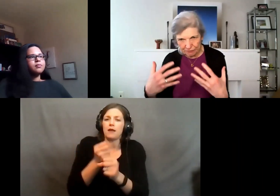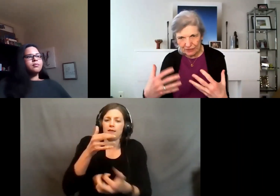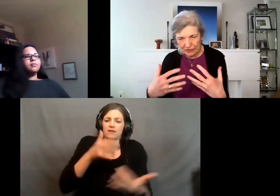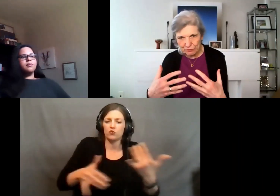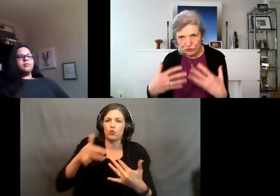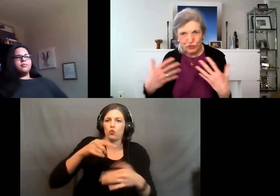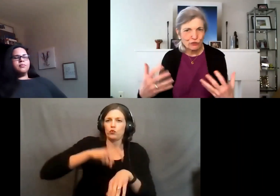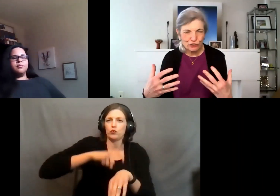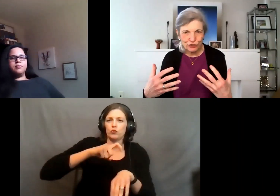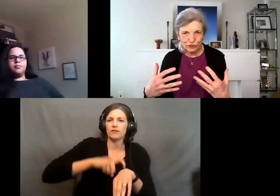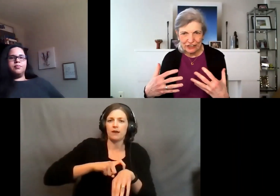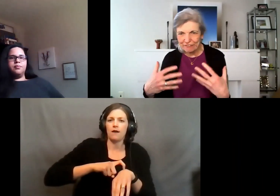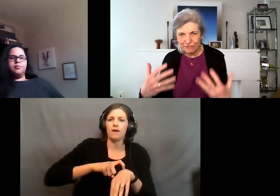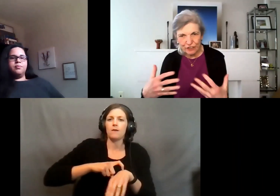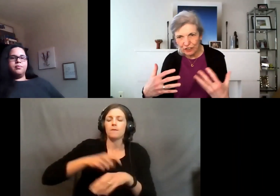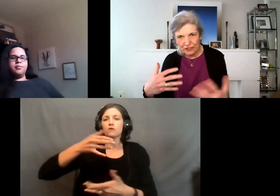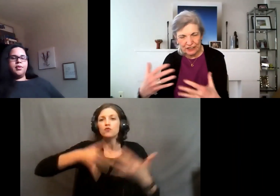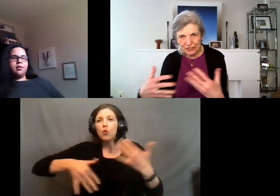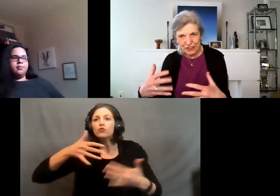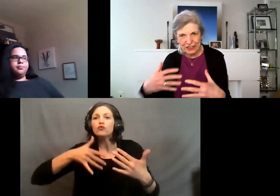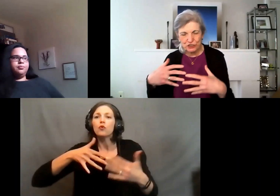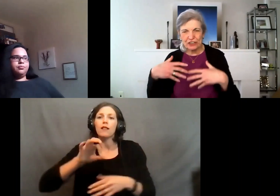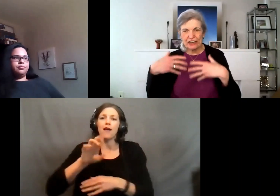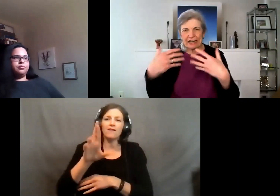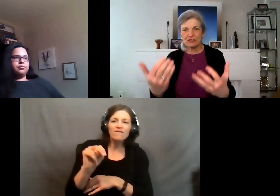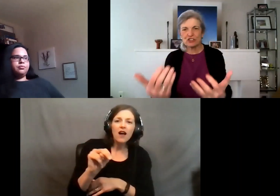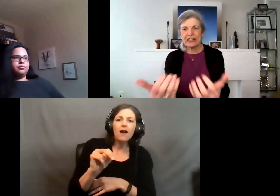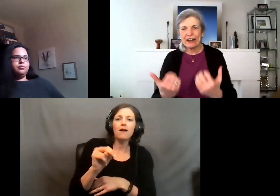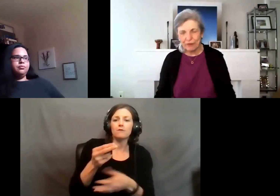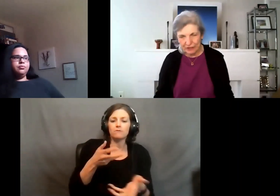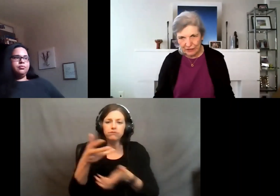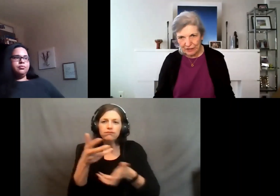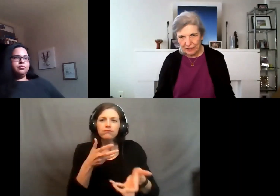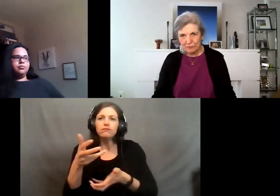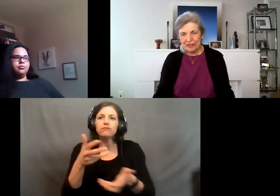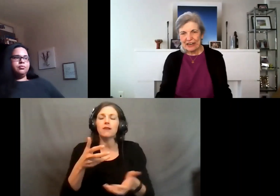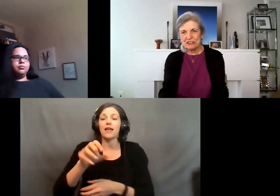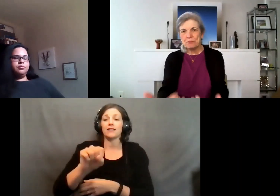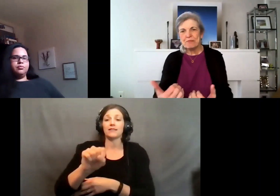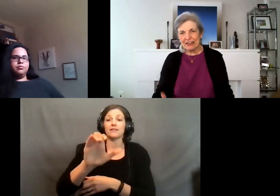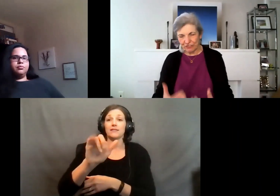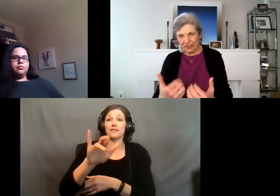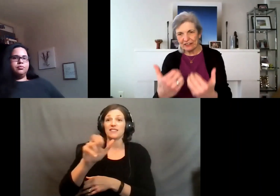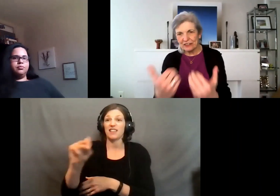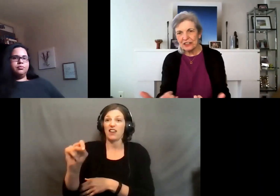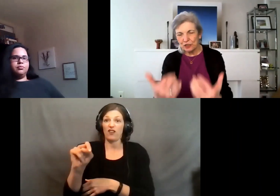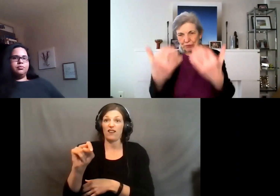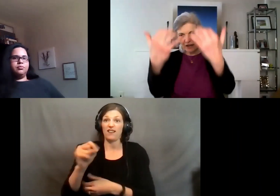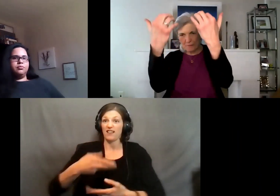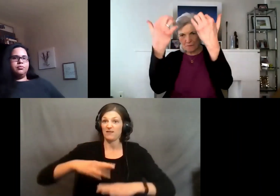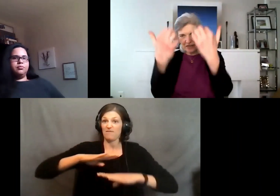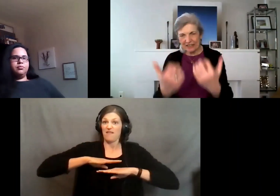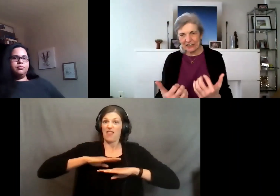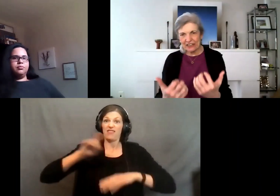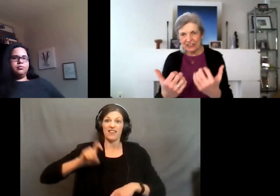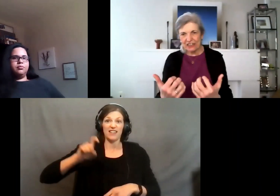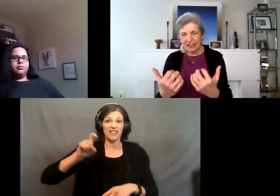13:15:14 , social and fun and engaging. And Scarritt has met that need by making it a